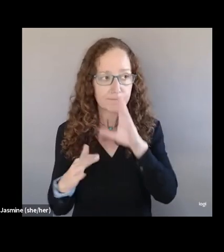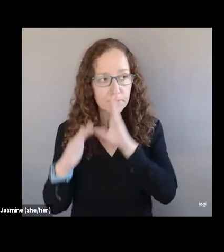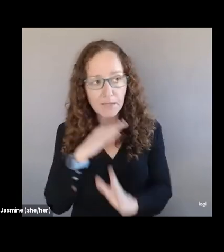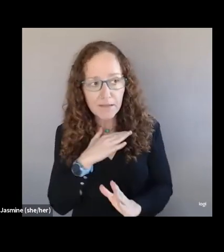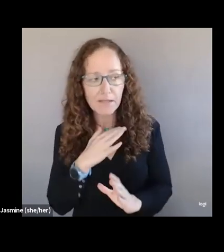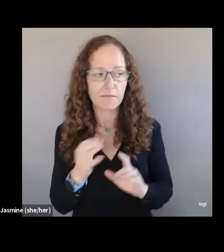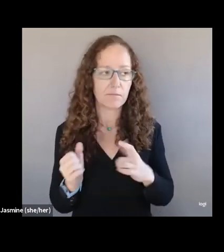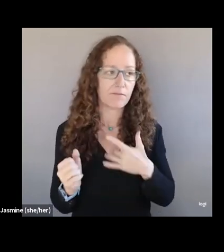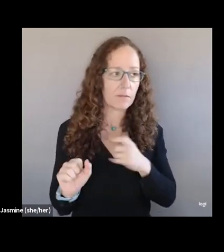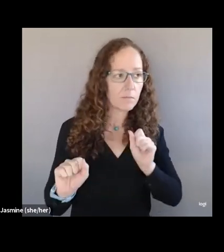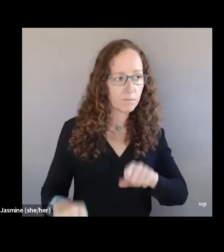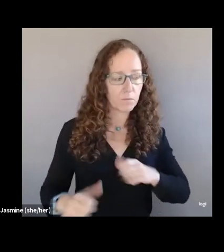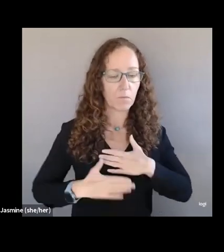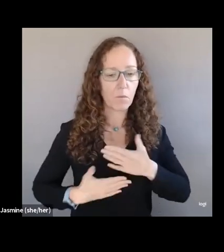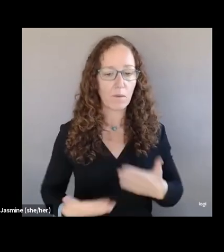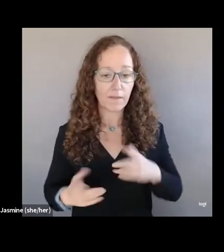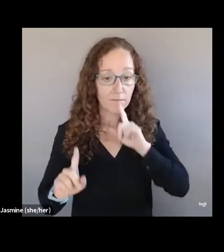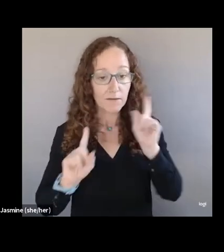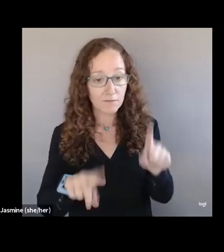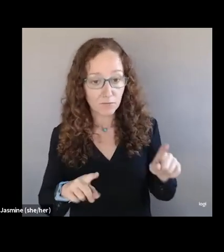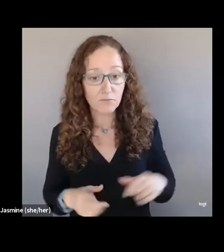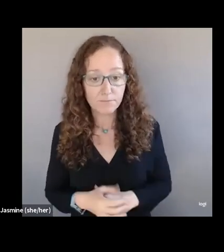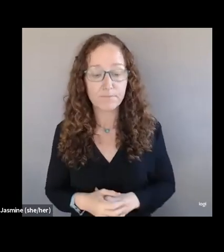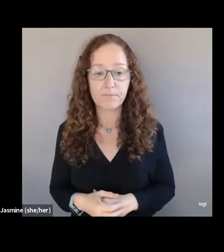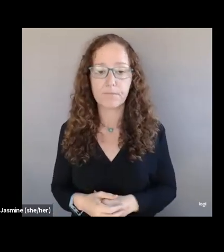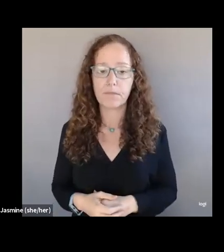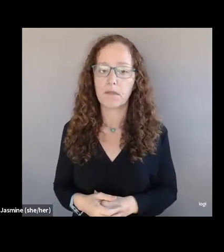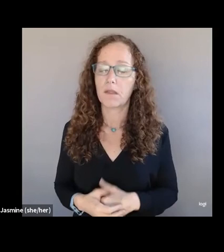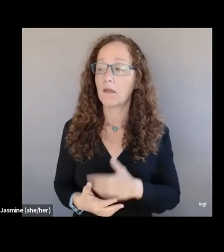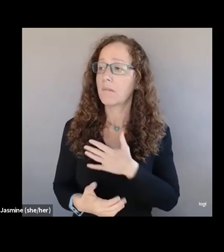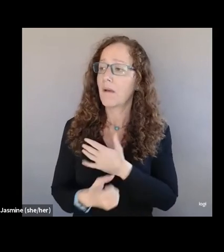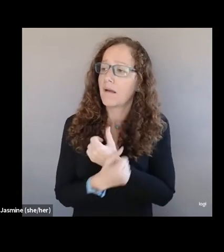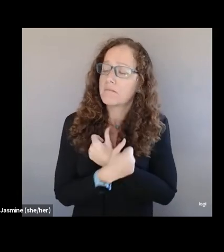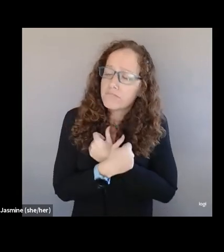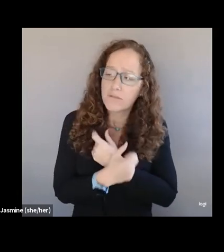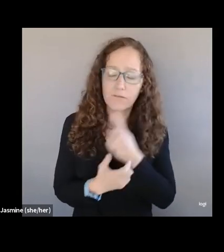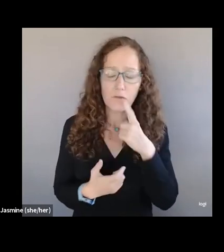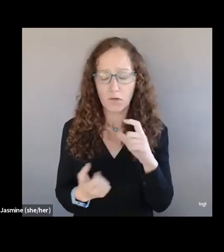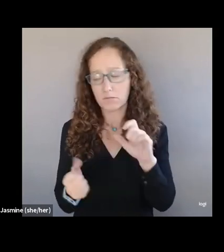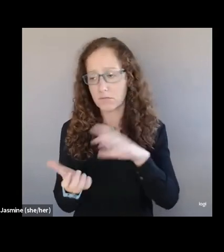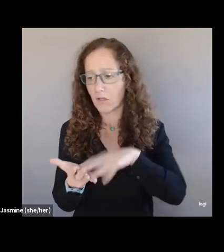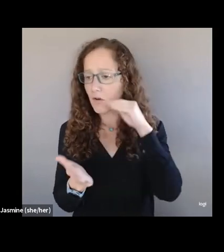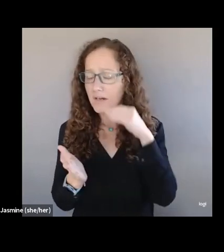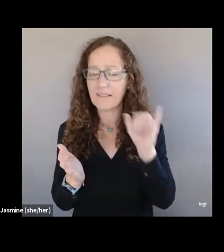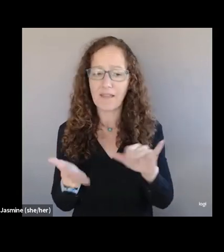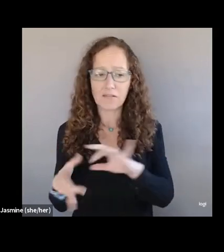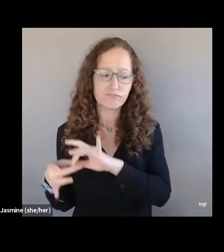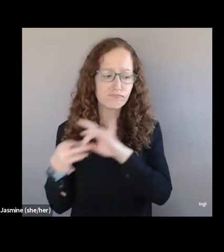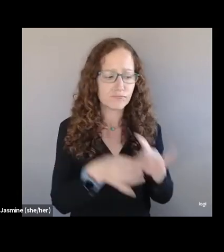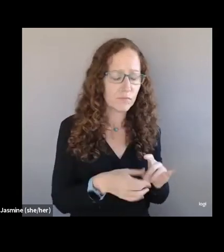Why? What does my love of learning have to say about settler colonialism as it's already been described, so